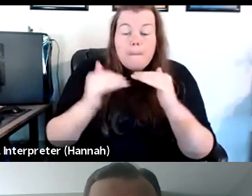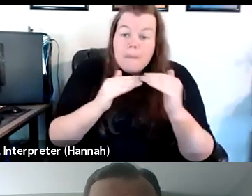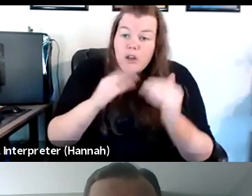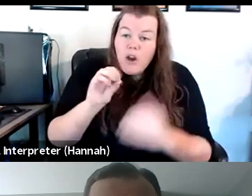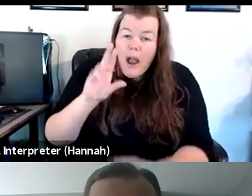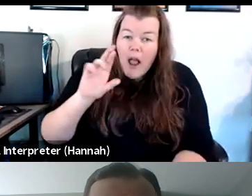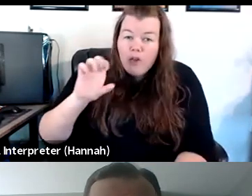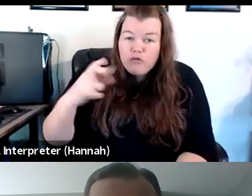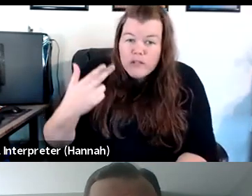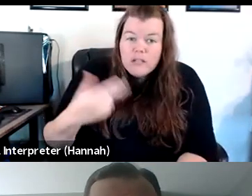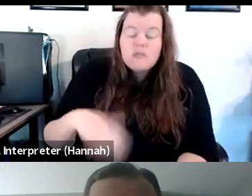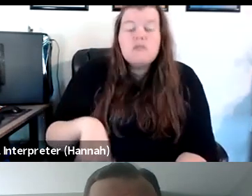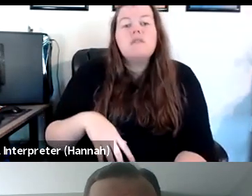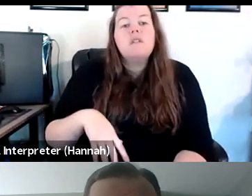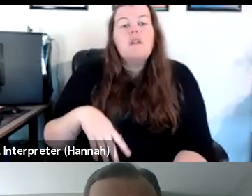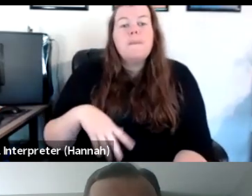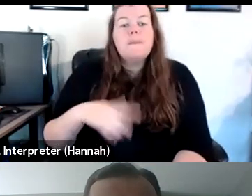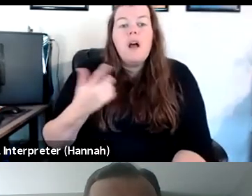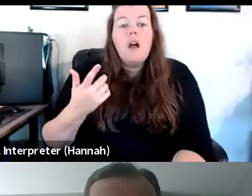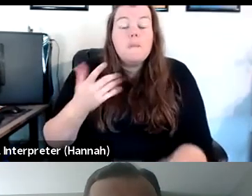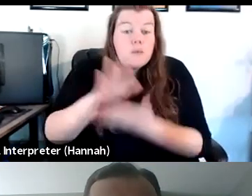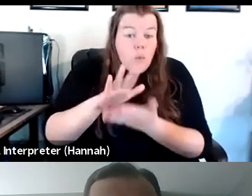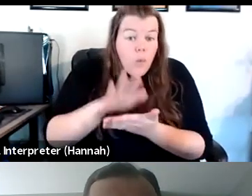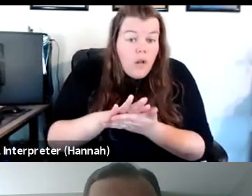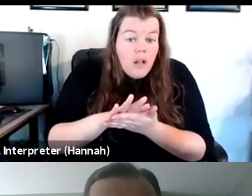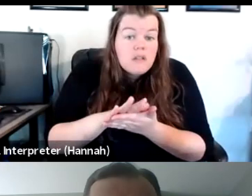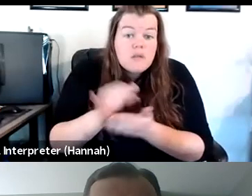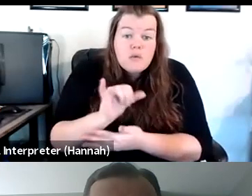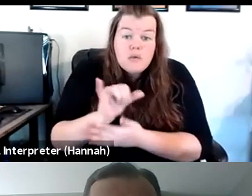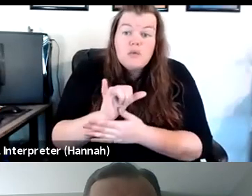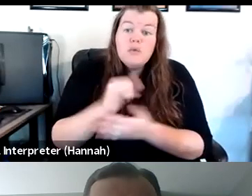Ideally someone would take on getting into schools and talking to school counselors and